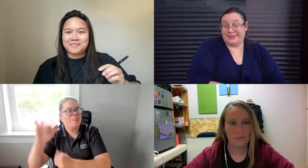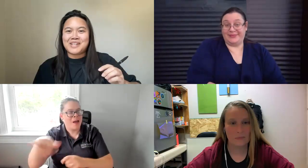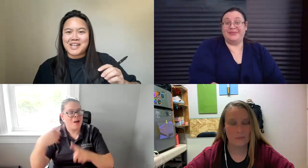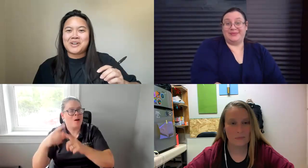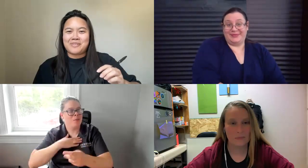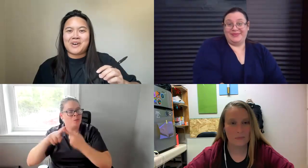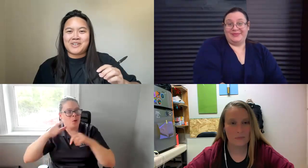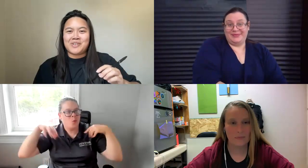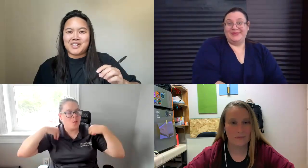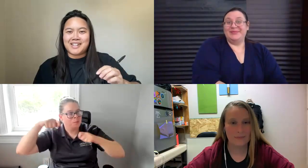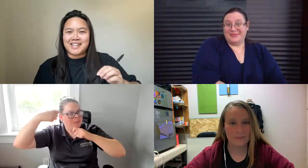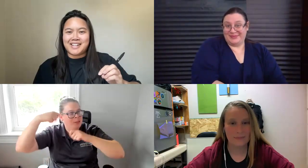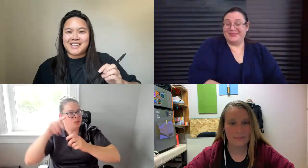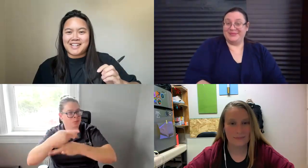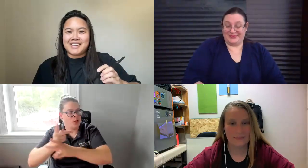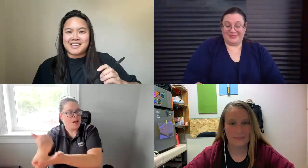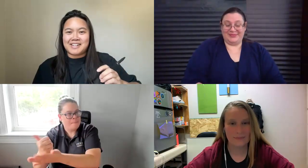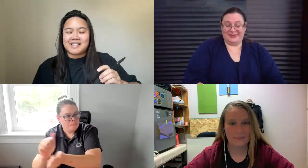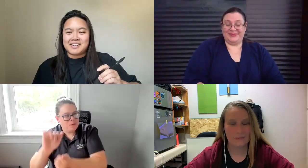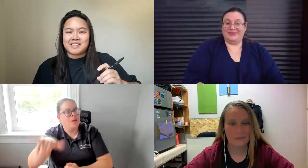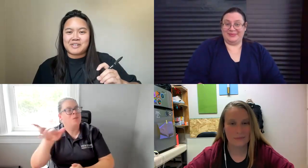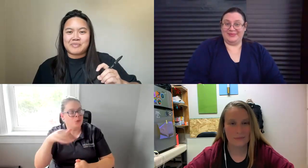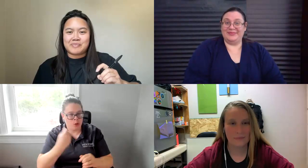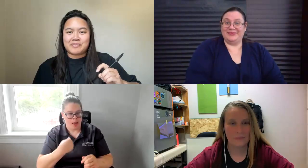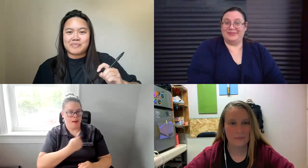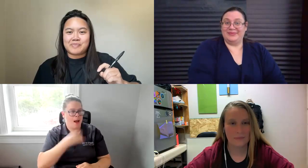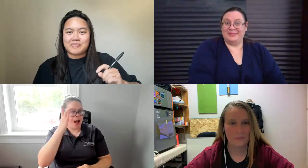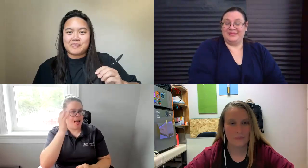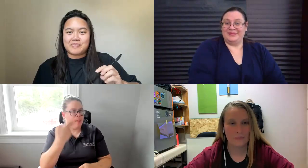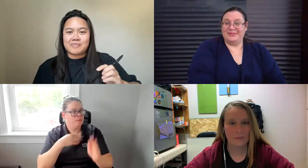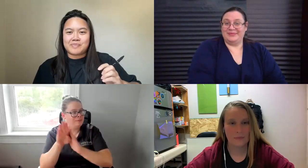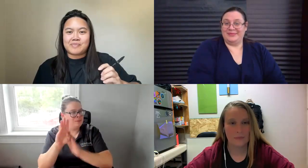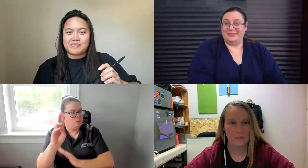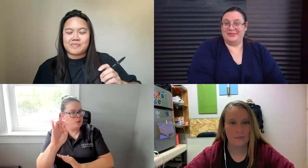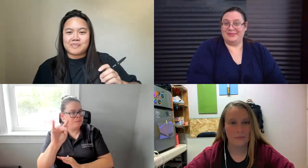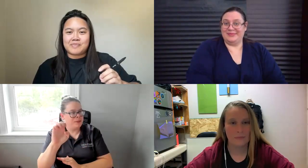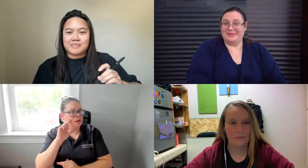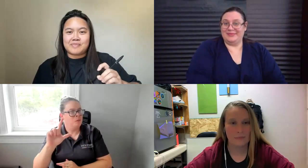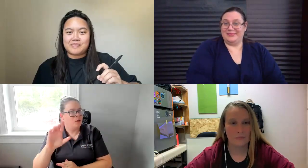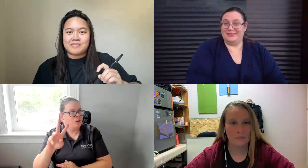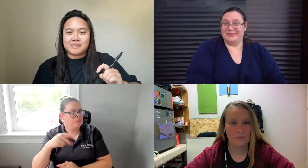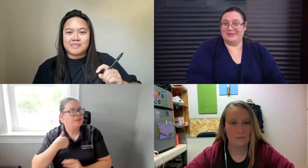We supported with that when my friend also owns a film production company.